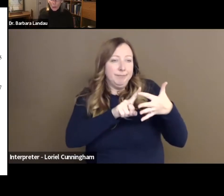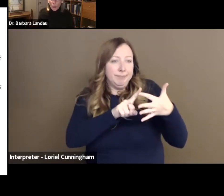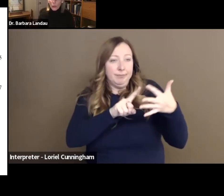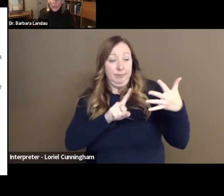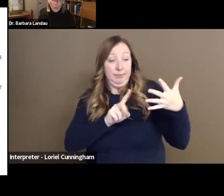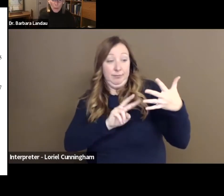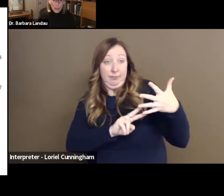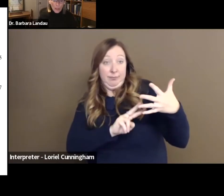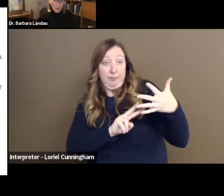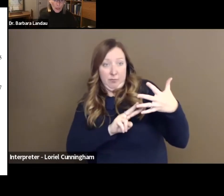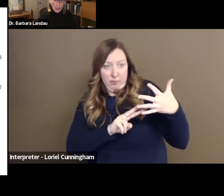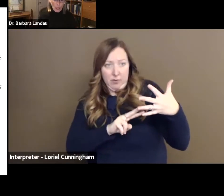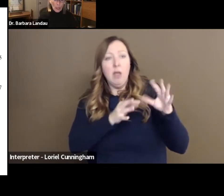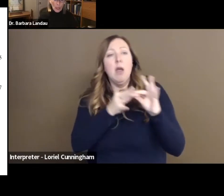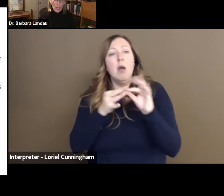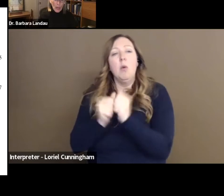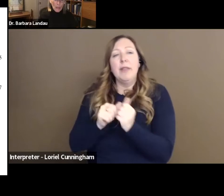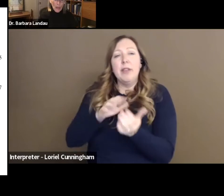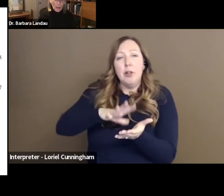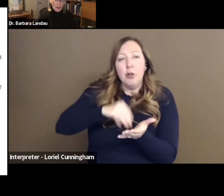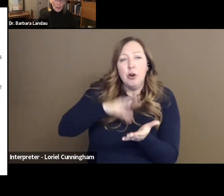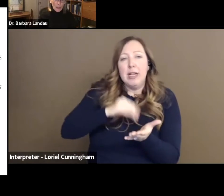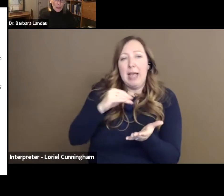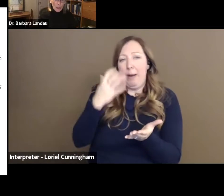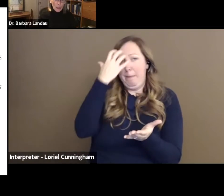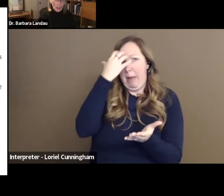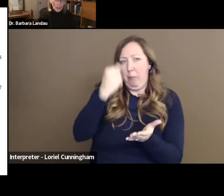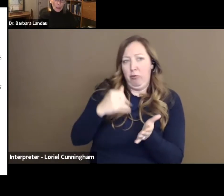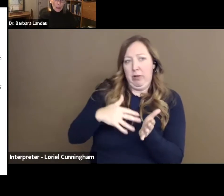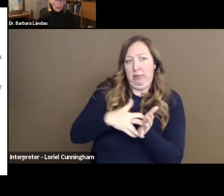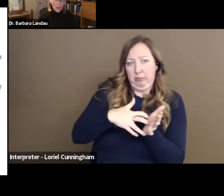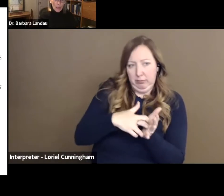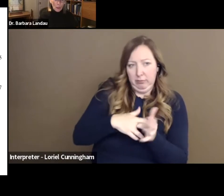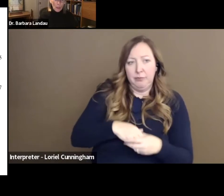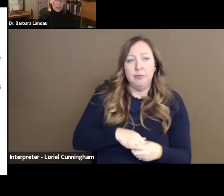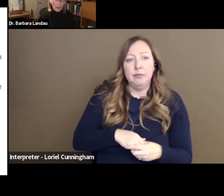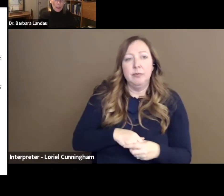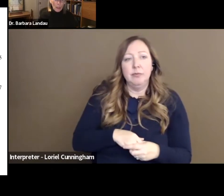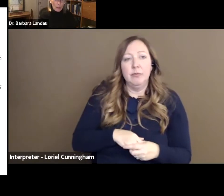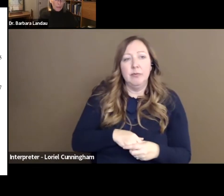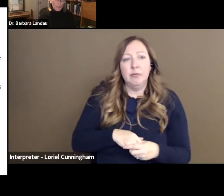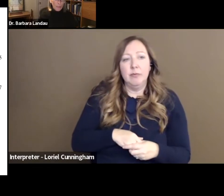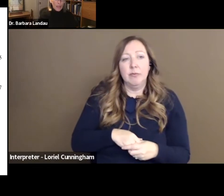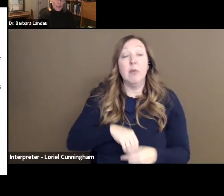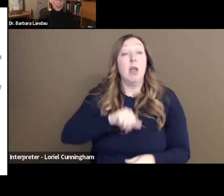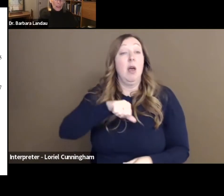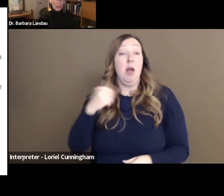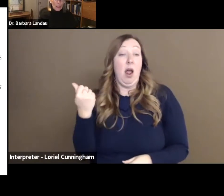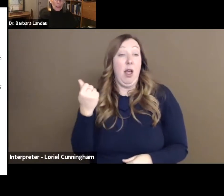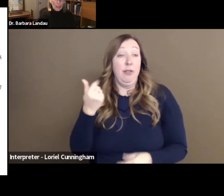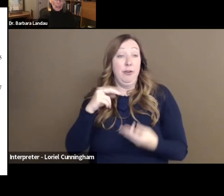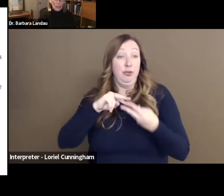learning and memory dysfunction and then there's another gene um that